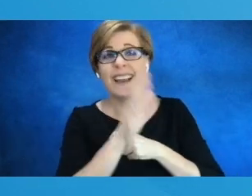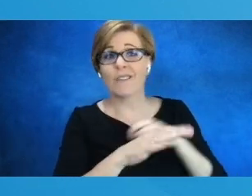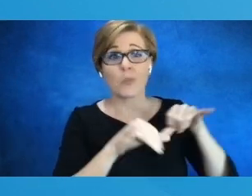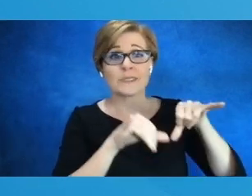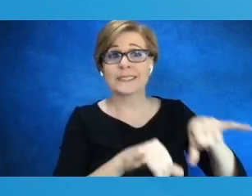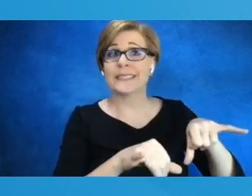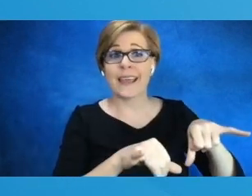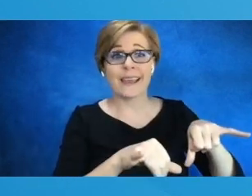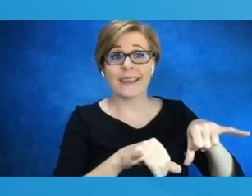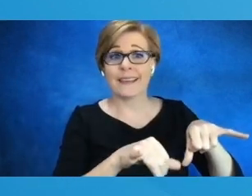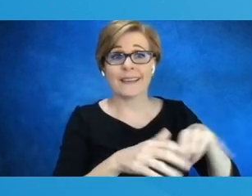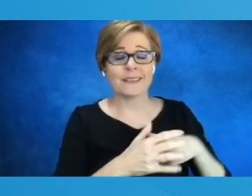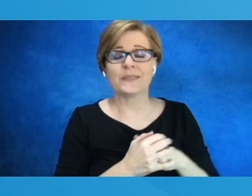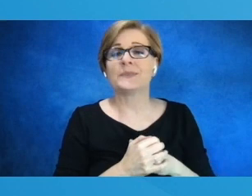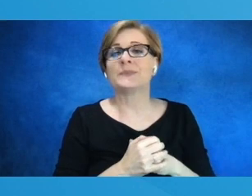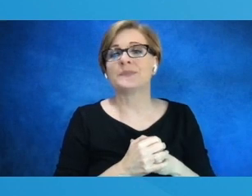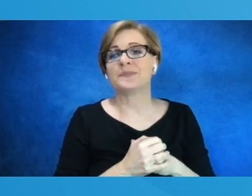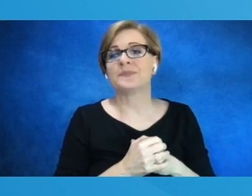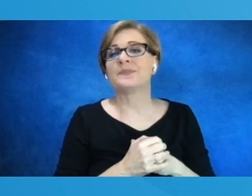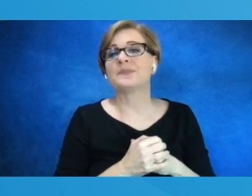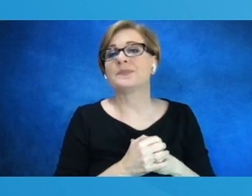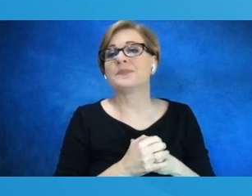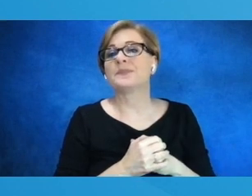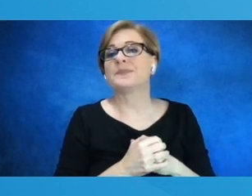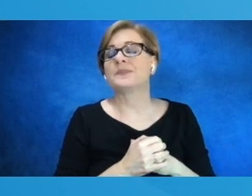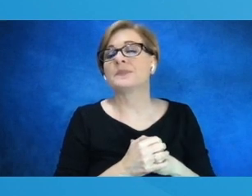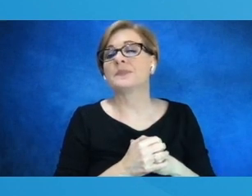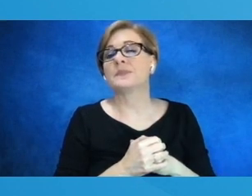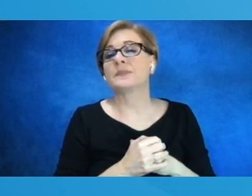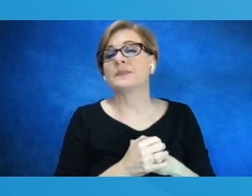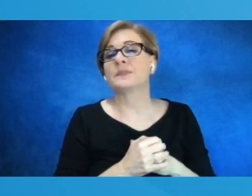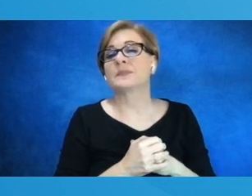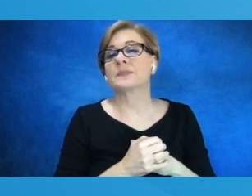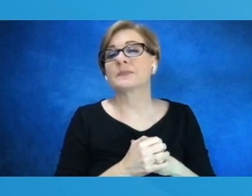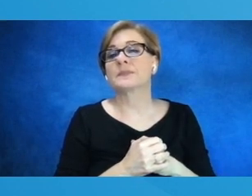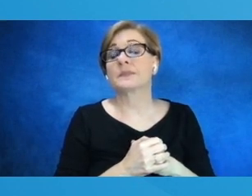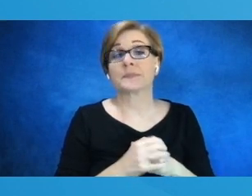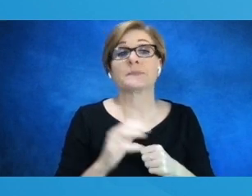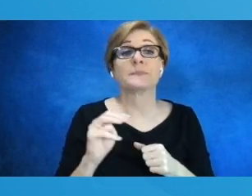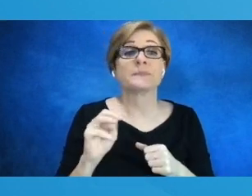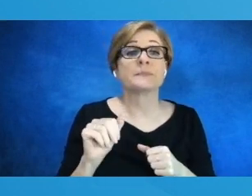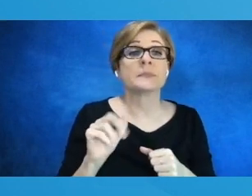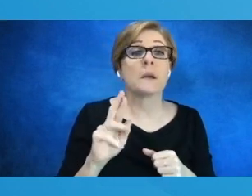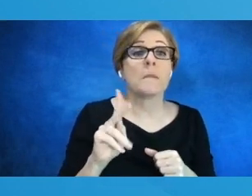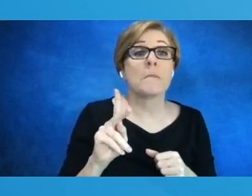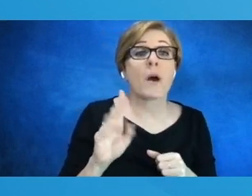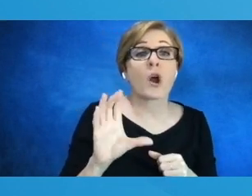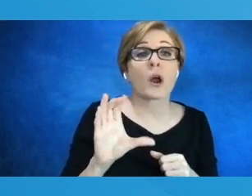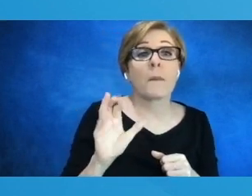And that's something that Mark Bradford and his work as exploring those histories and